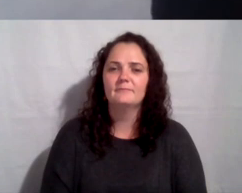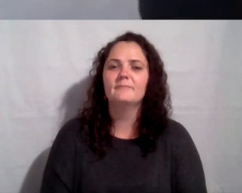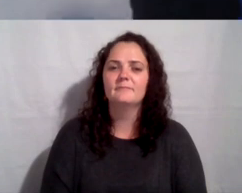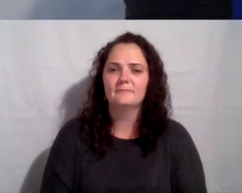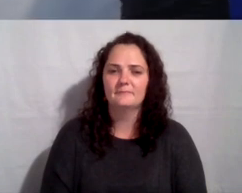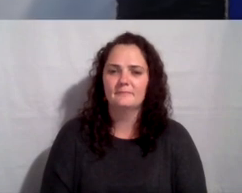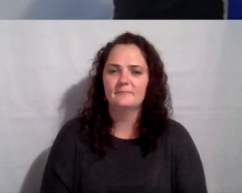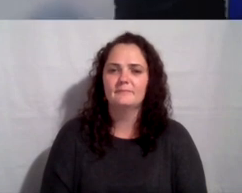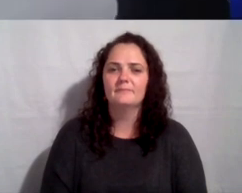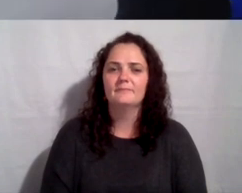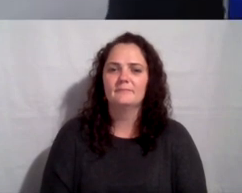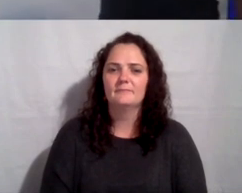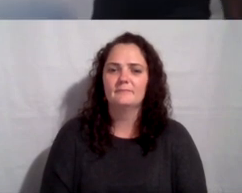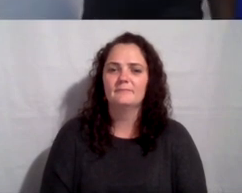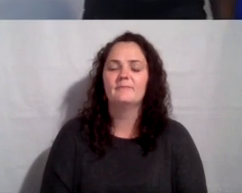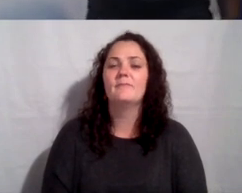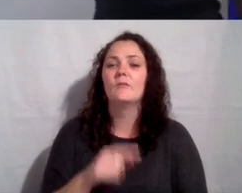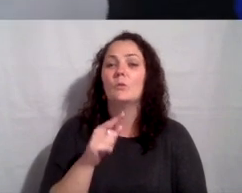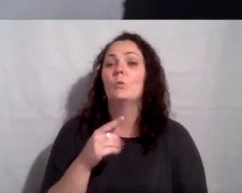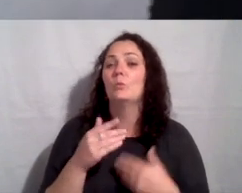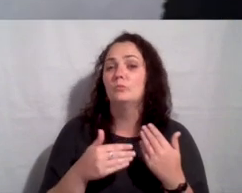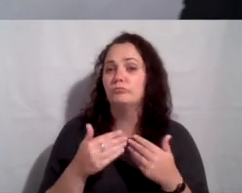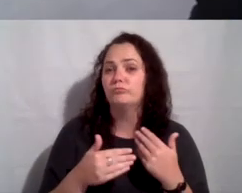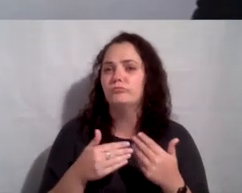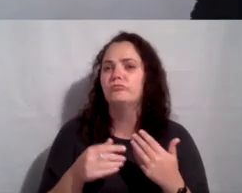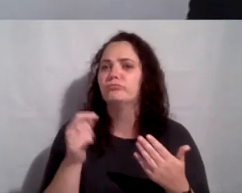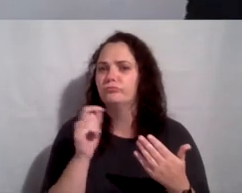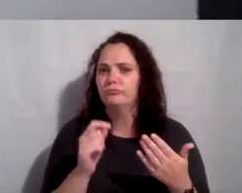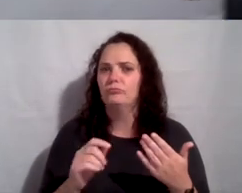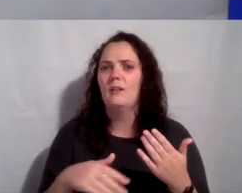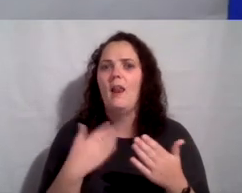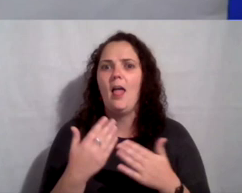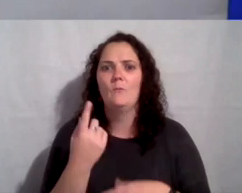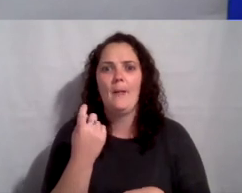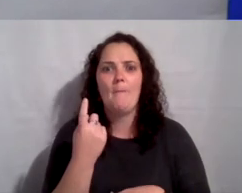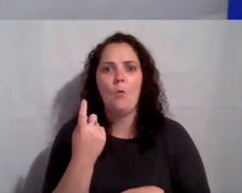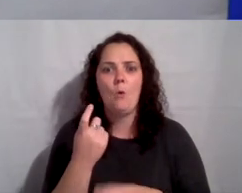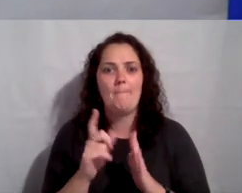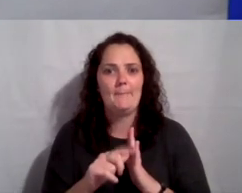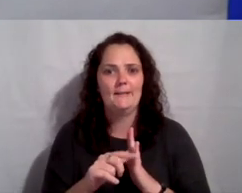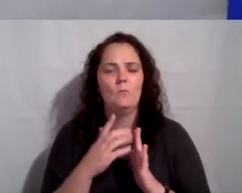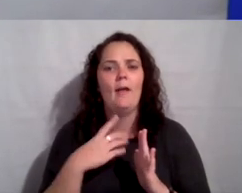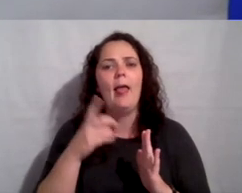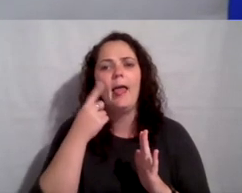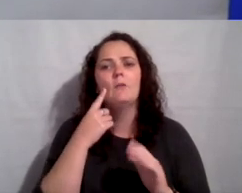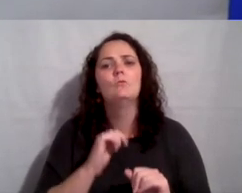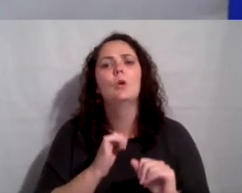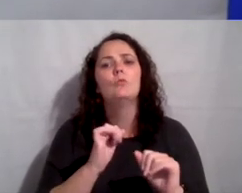Now as you're going through this too and as you're getting into this this final minute, start to look at your own drawing,